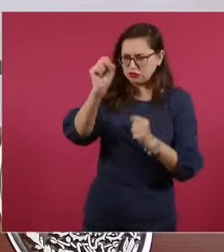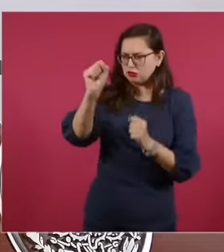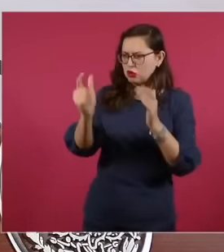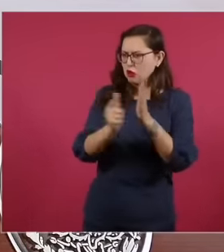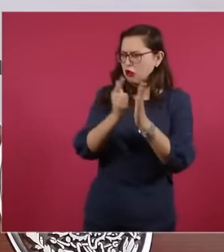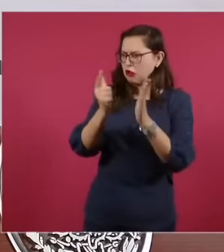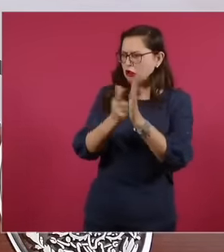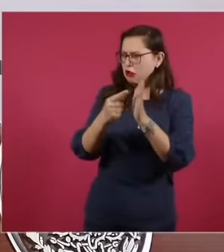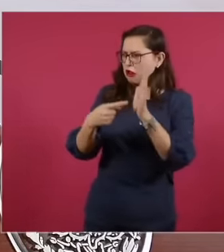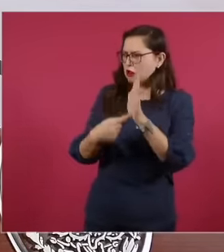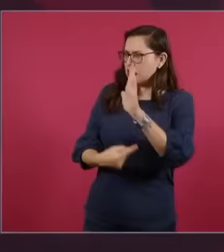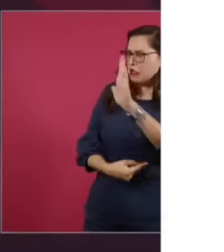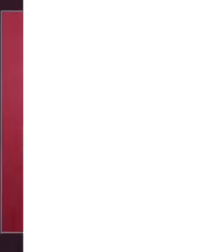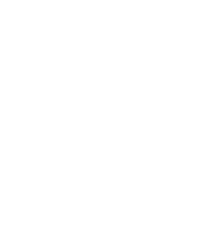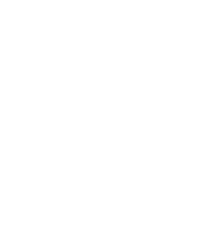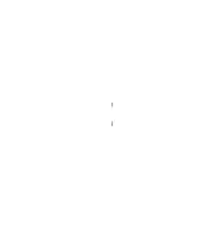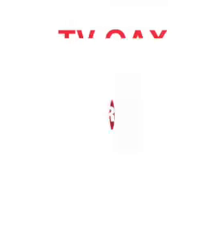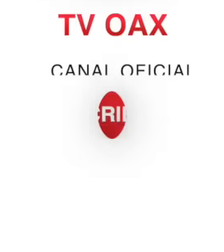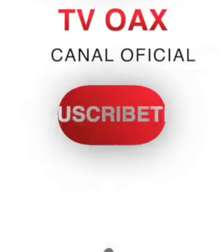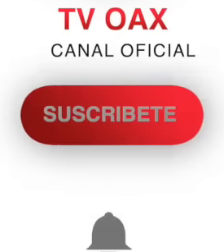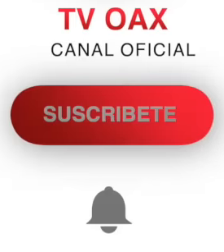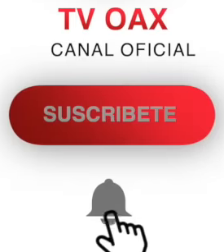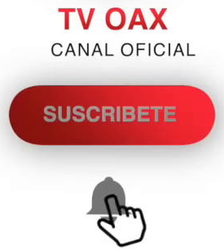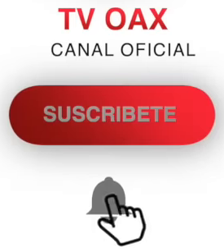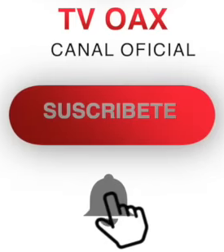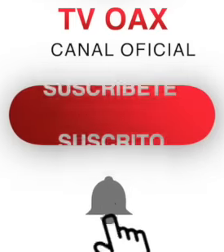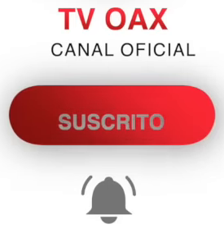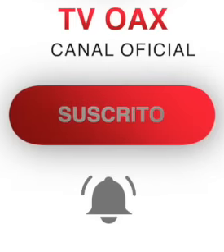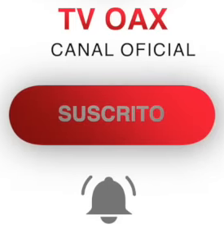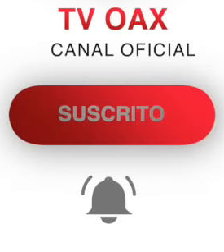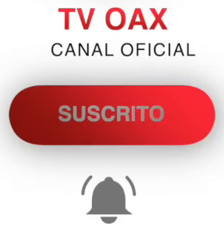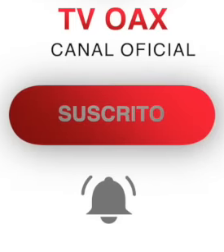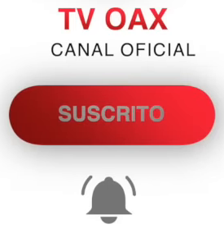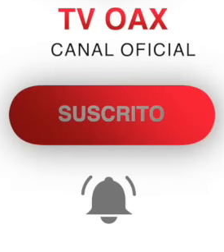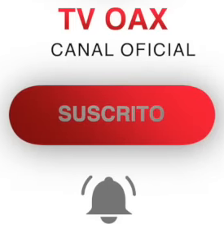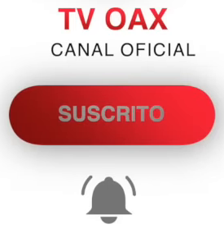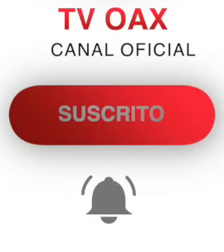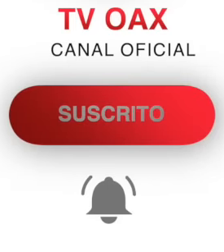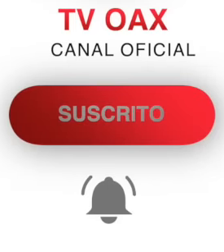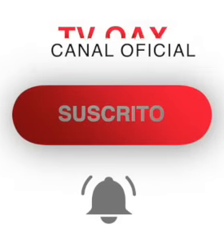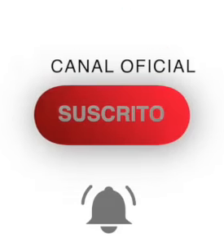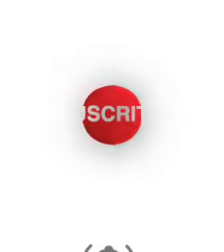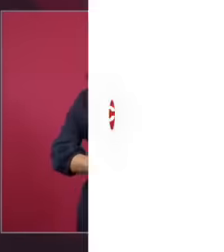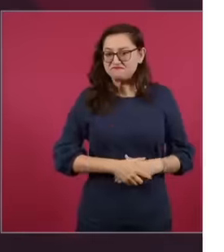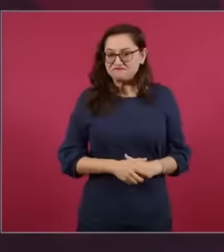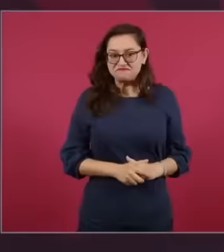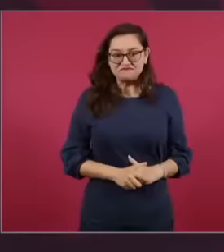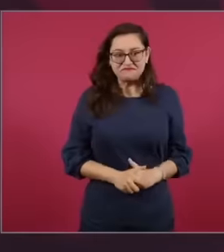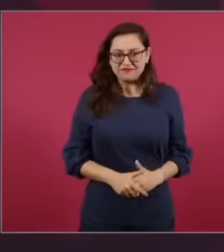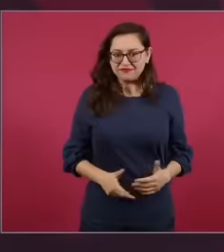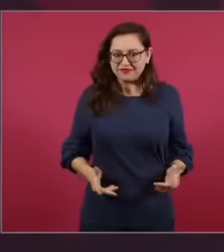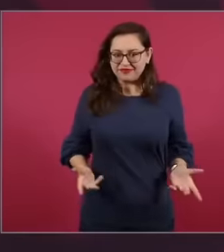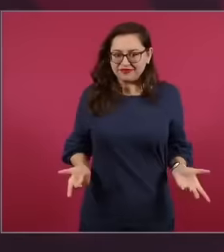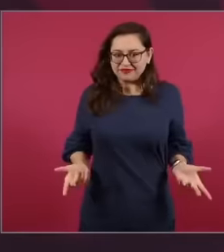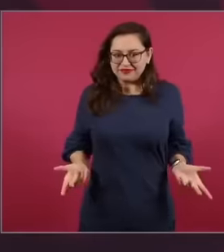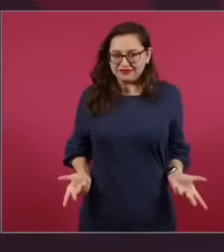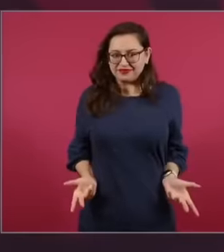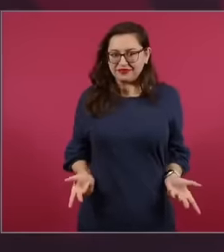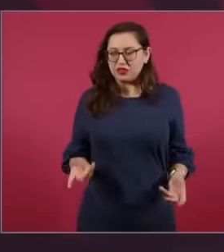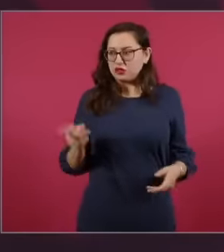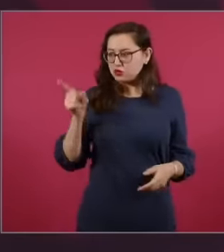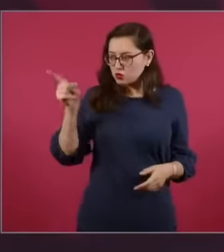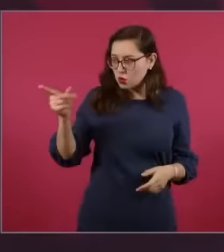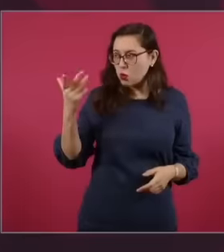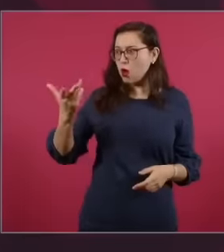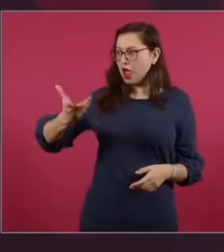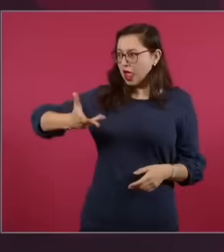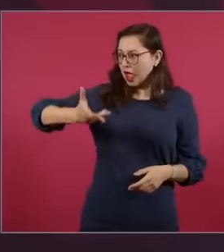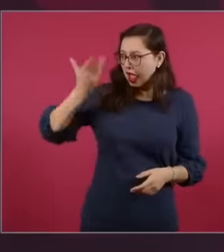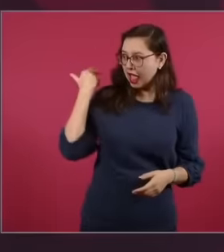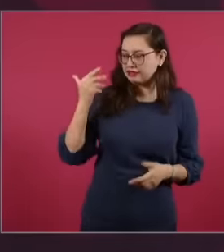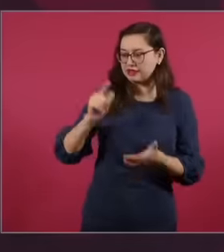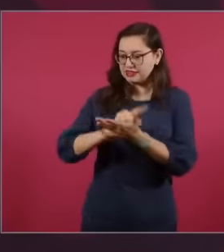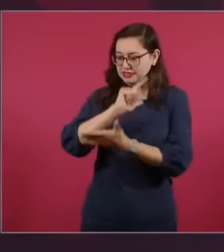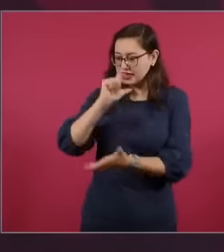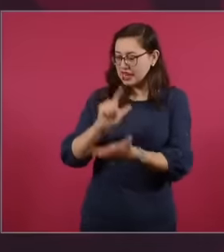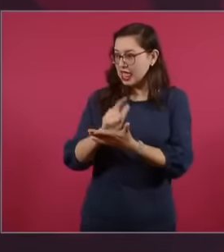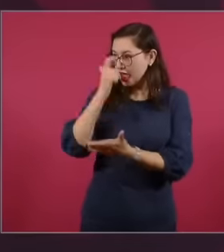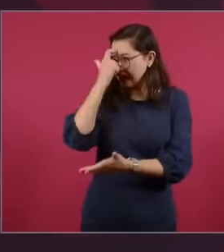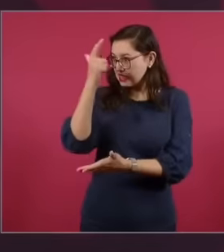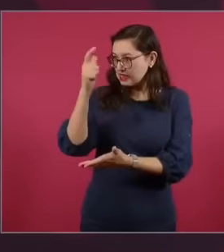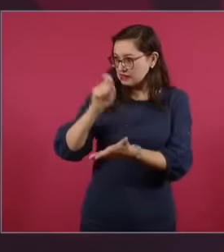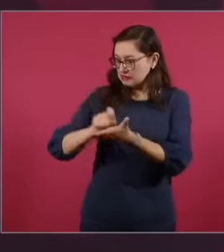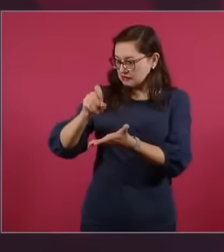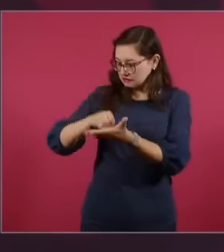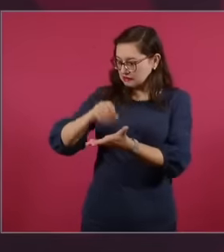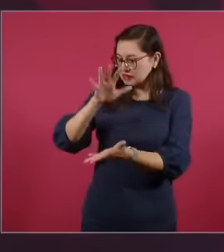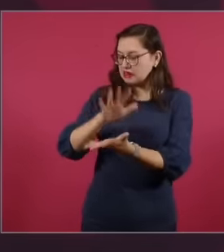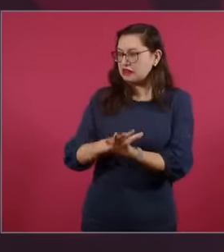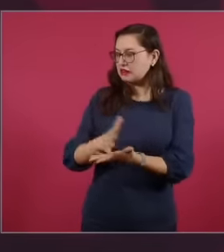adjusted in favor of minority interests but now without law Without having